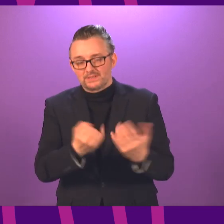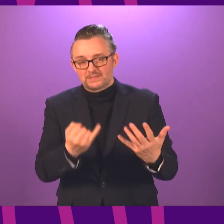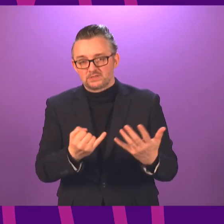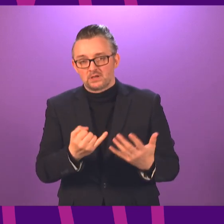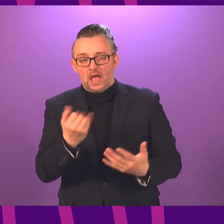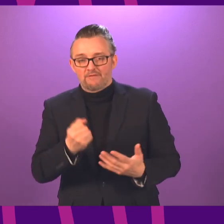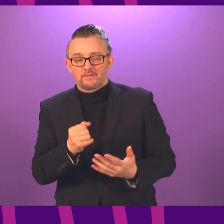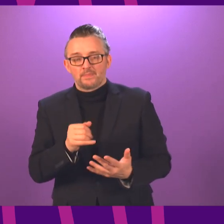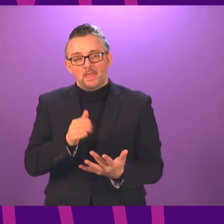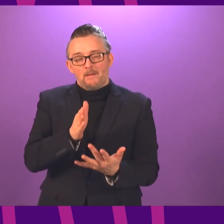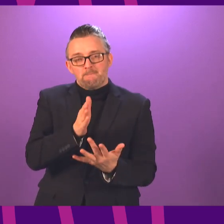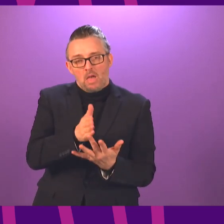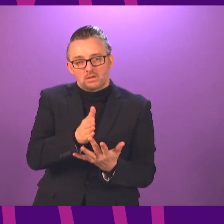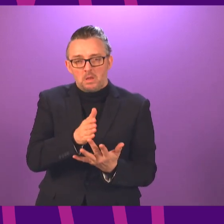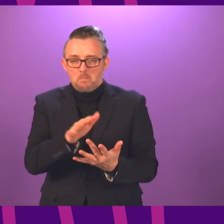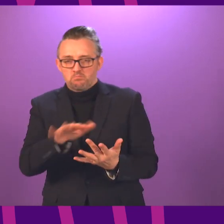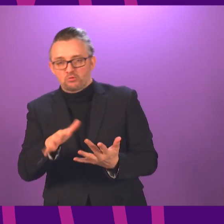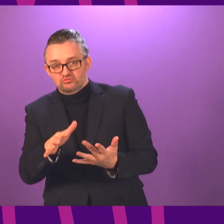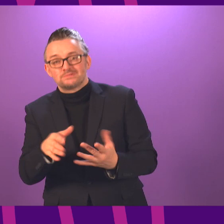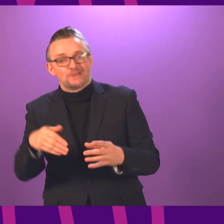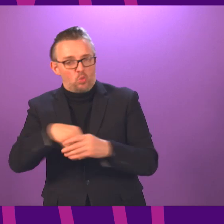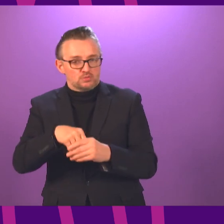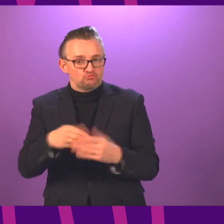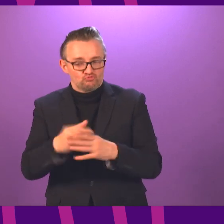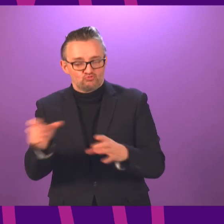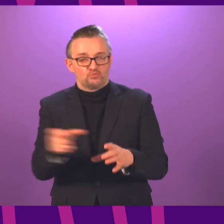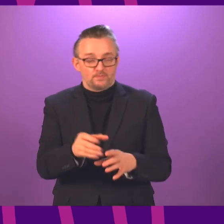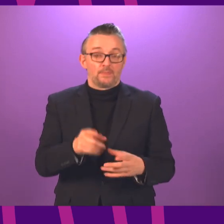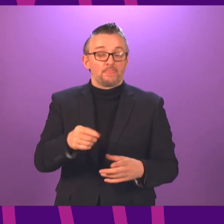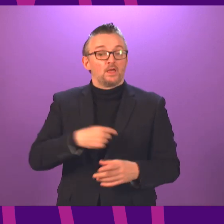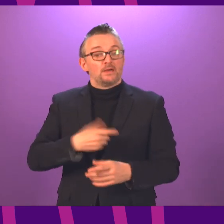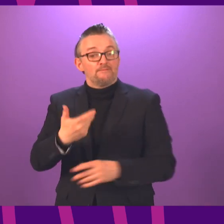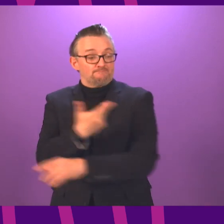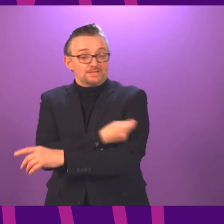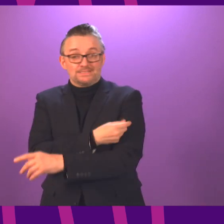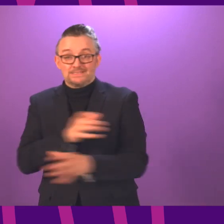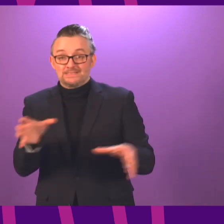mild and moderate learning disabilities as well. Our vaccine team will work on making